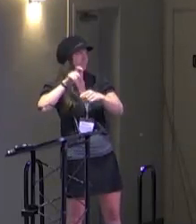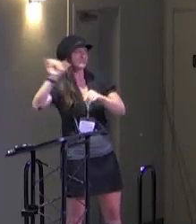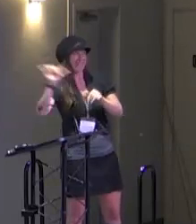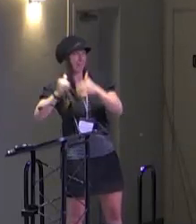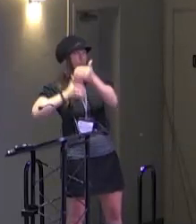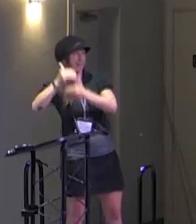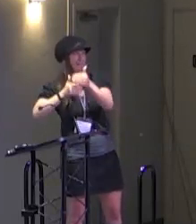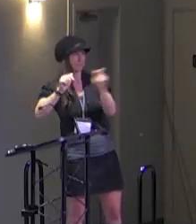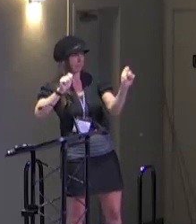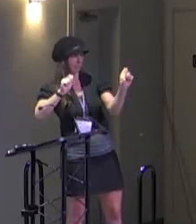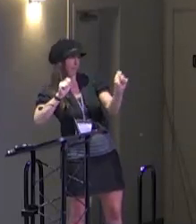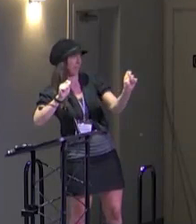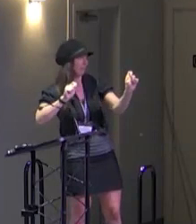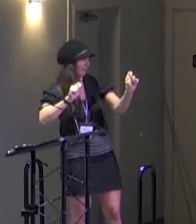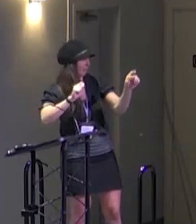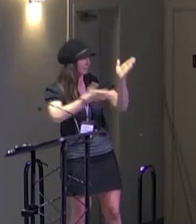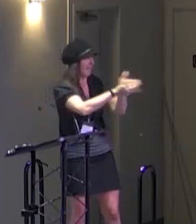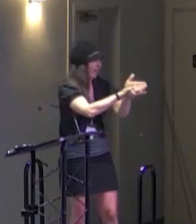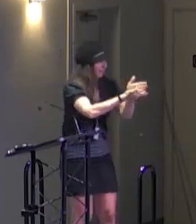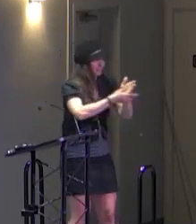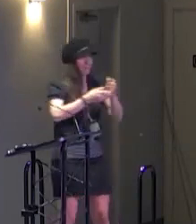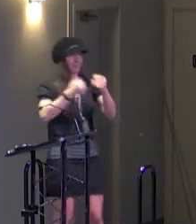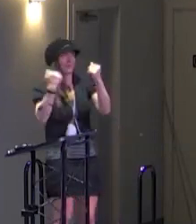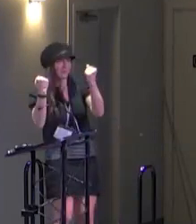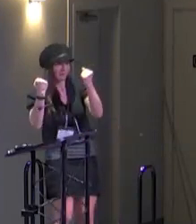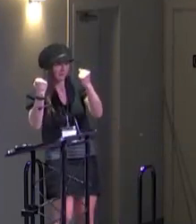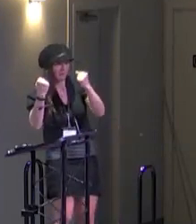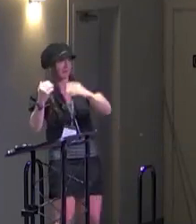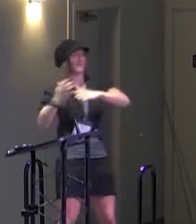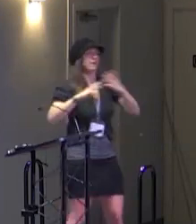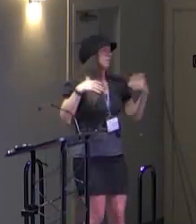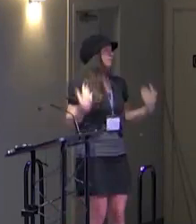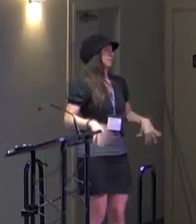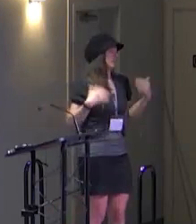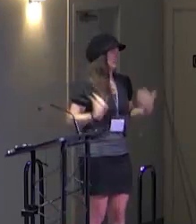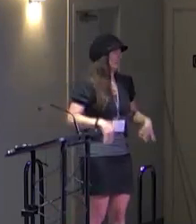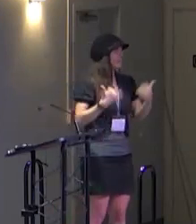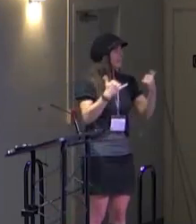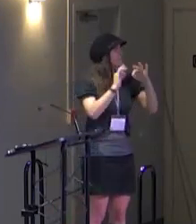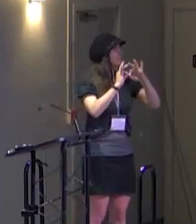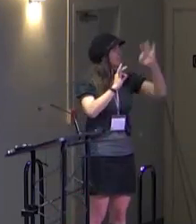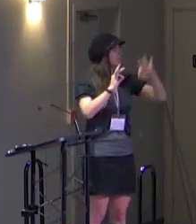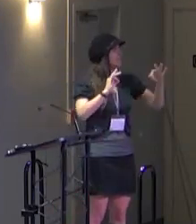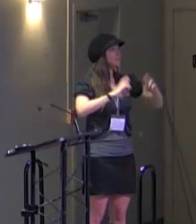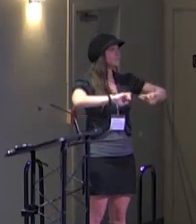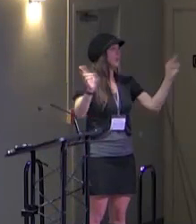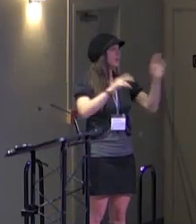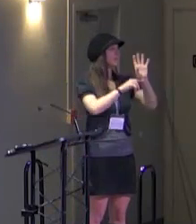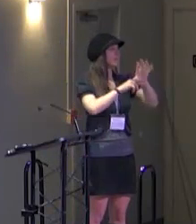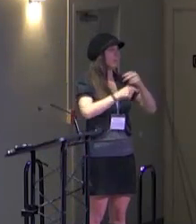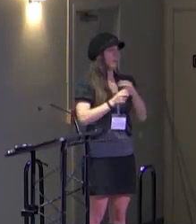Just to get the time markers the same so that it was clear about what he was giving us comments on.